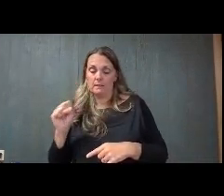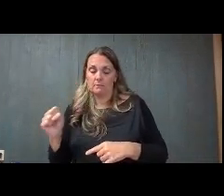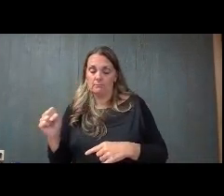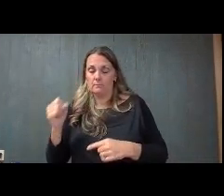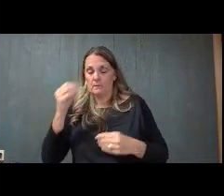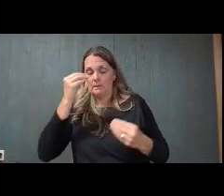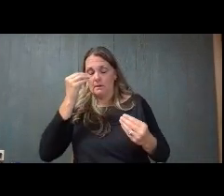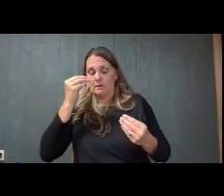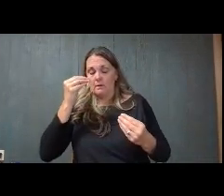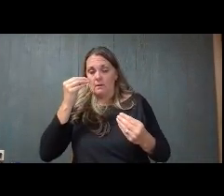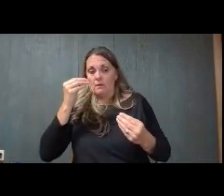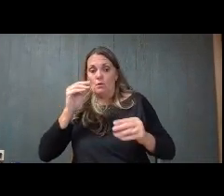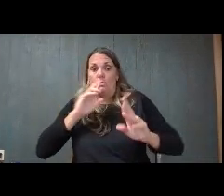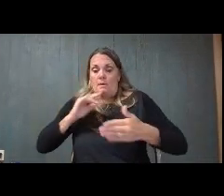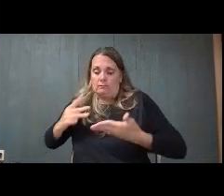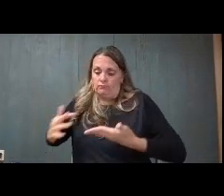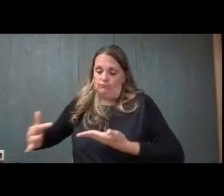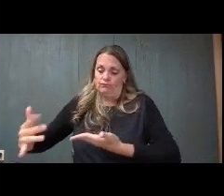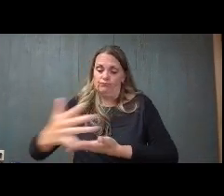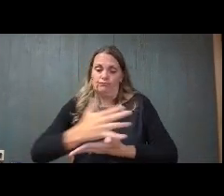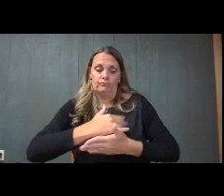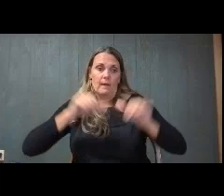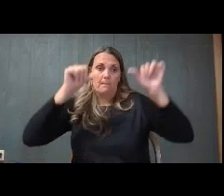responses on the establishment project website.